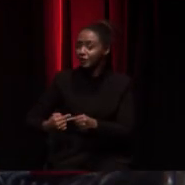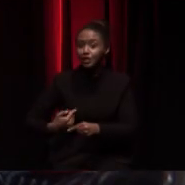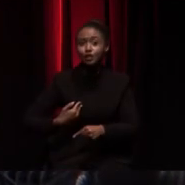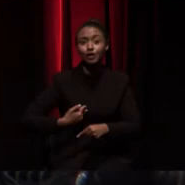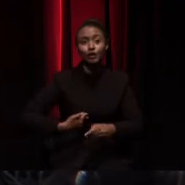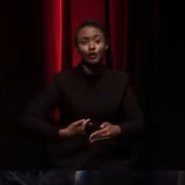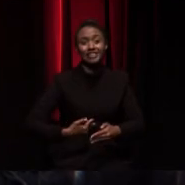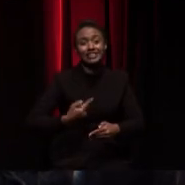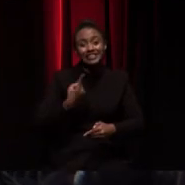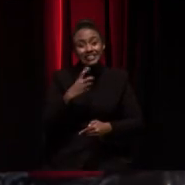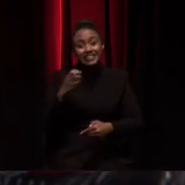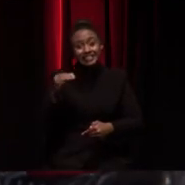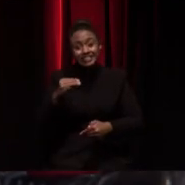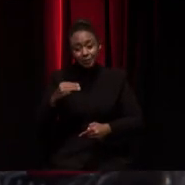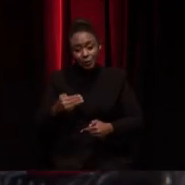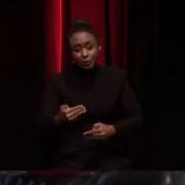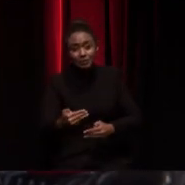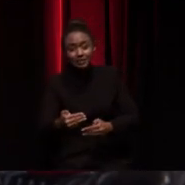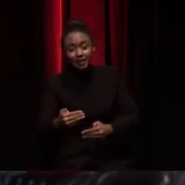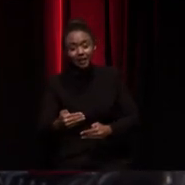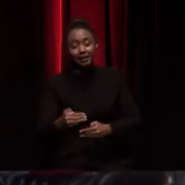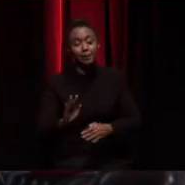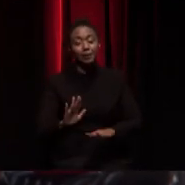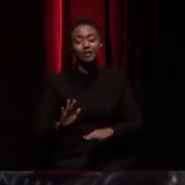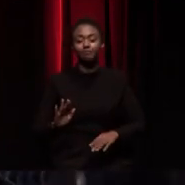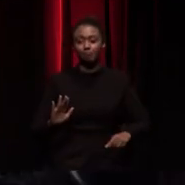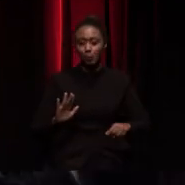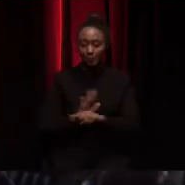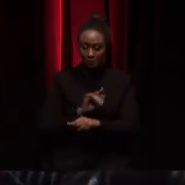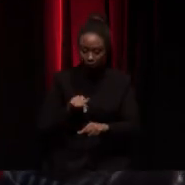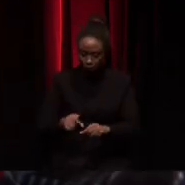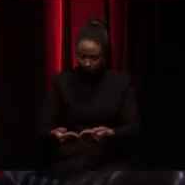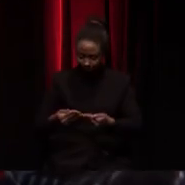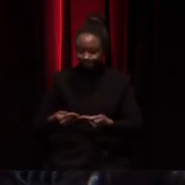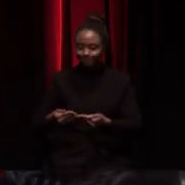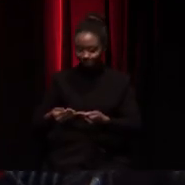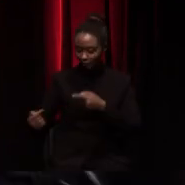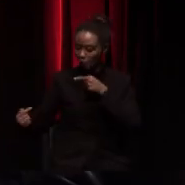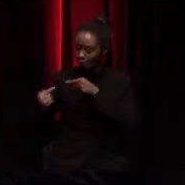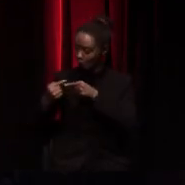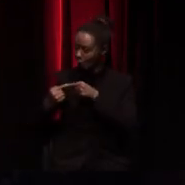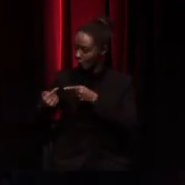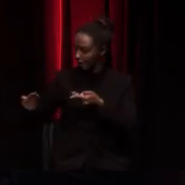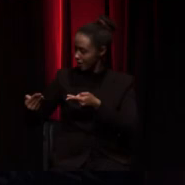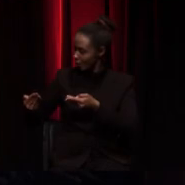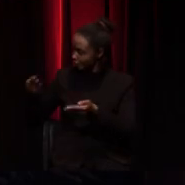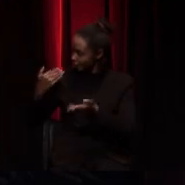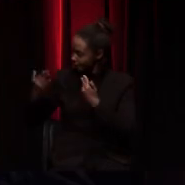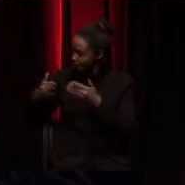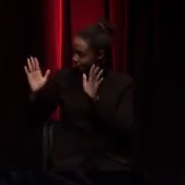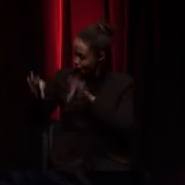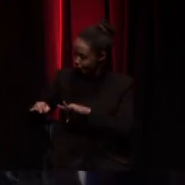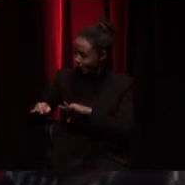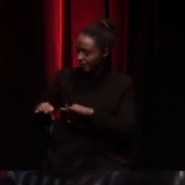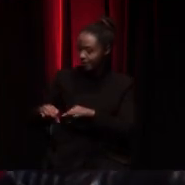There is a question here that comes very timely for us to wrap it up. For us...